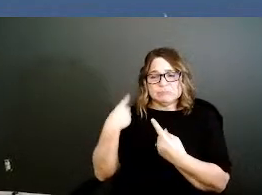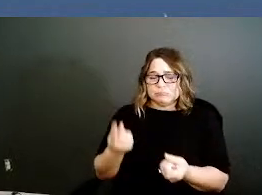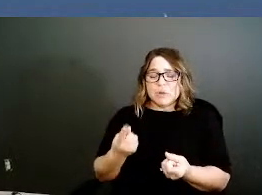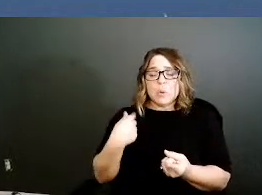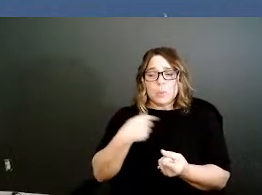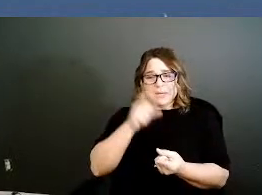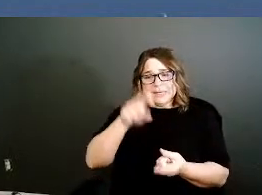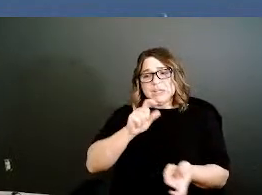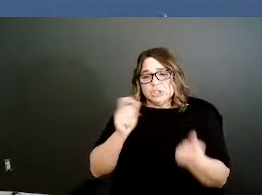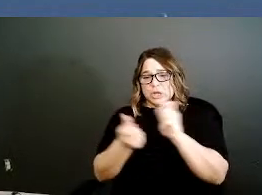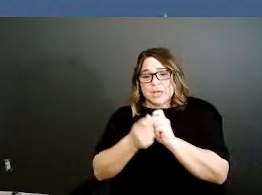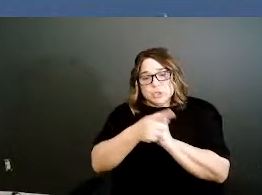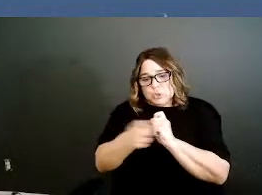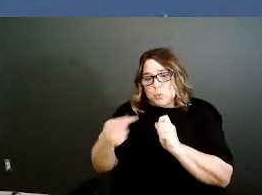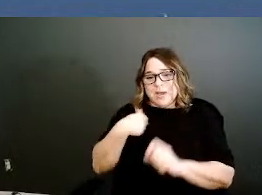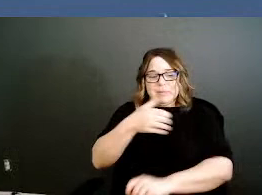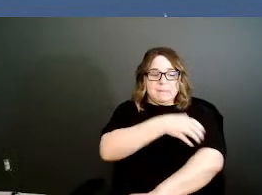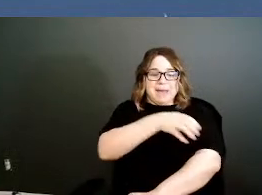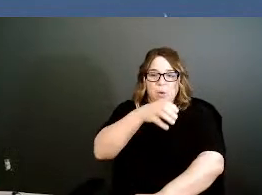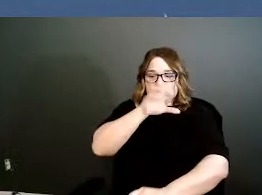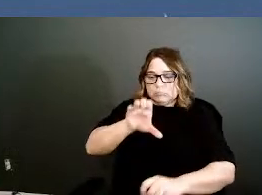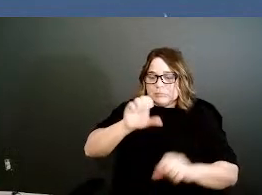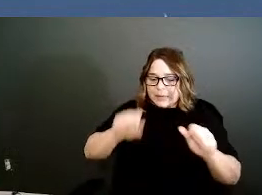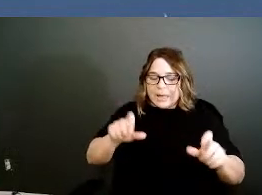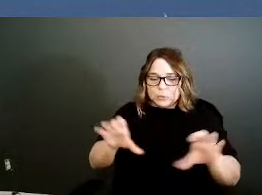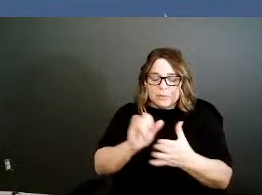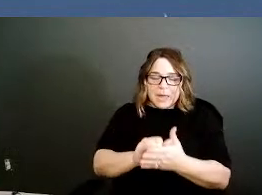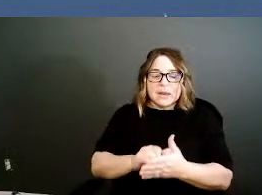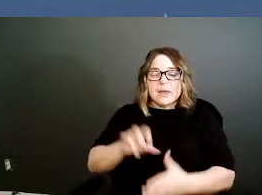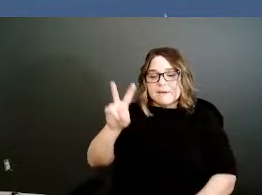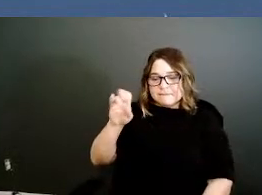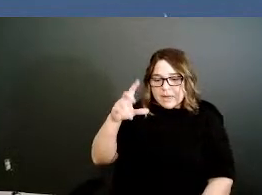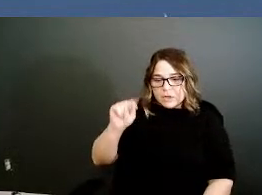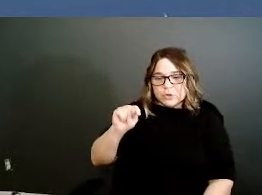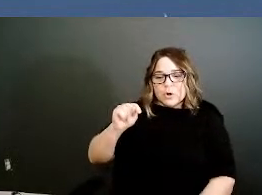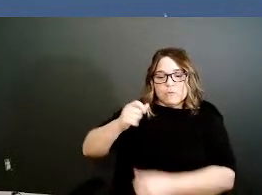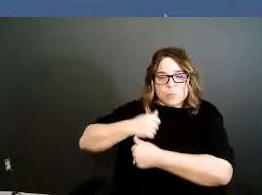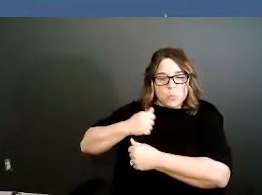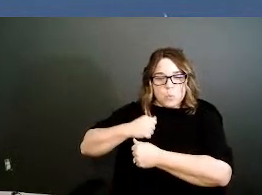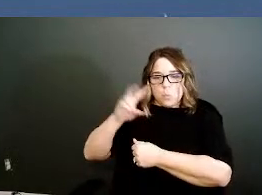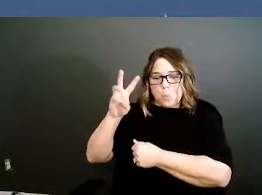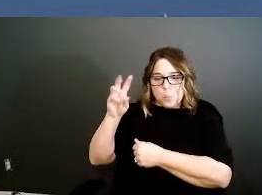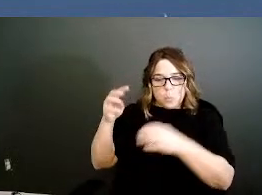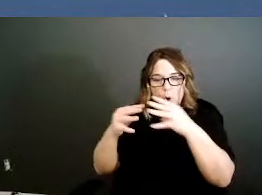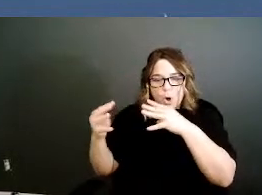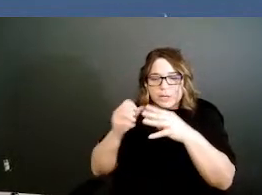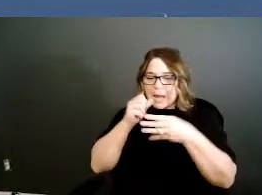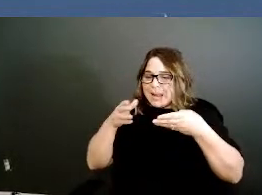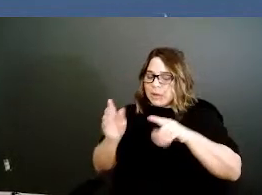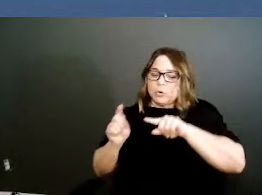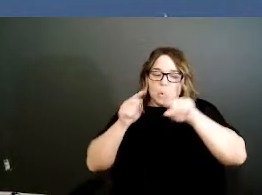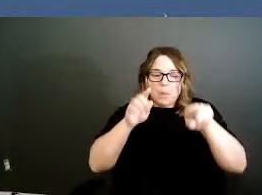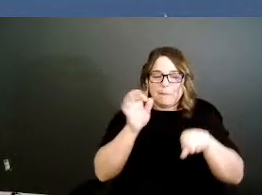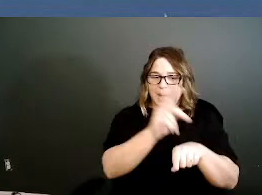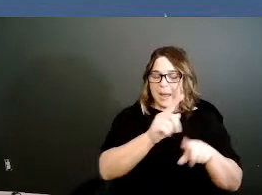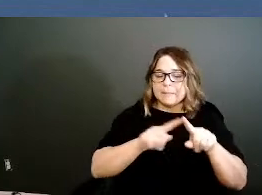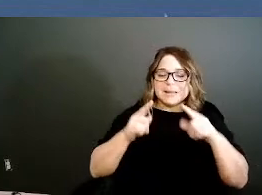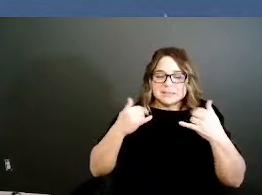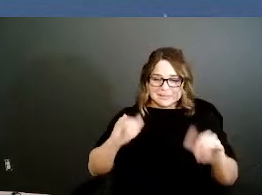ARE STILL PAYING FOR OFFICERS THAT SHOULD NEVER BE COMING BACK TO OUR DEPARTMENT. WE WEREN'T AT WAR BACK DURING THE UPRISING. STOP GIVING THESE VIOLENT MURDERERS MORE AND MORE MONEY